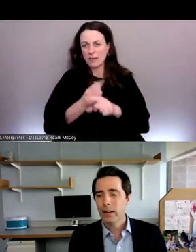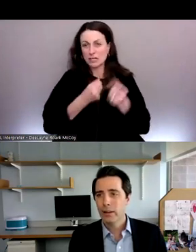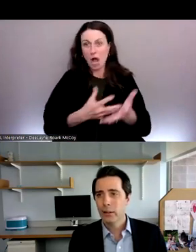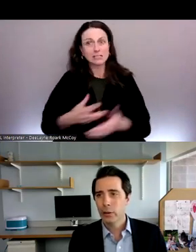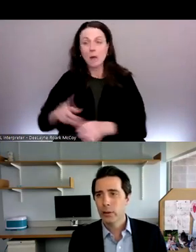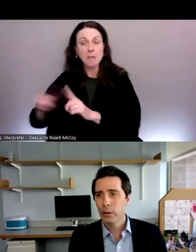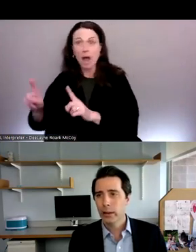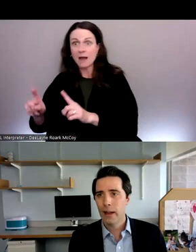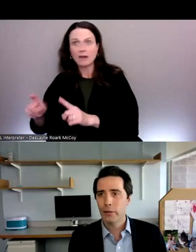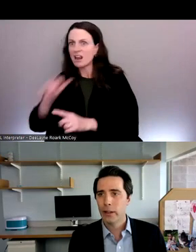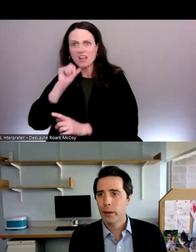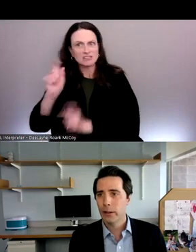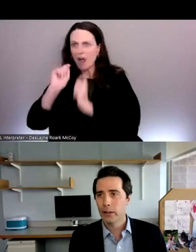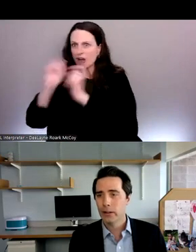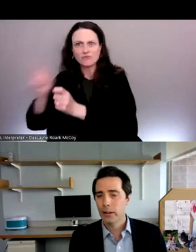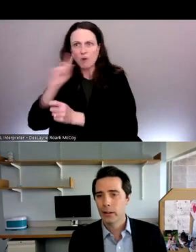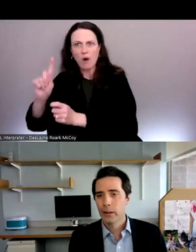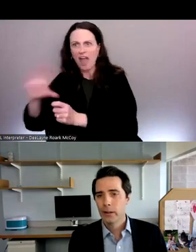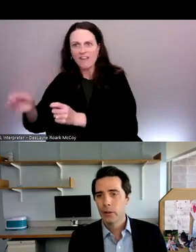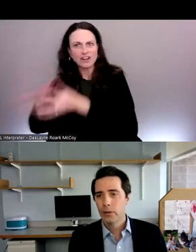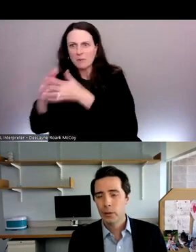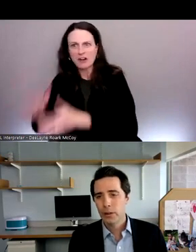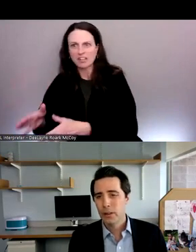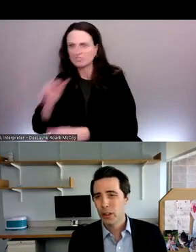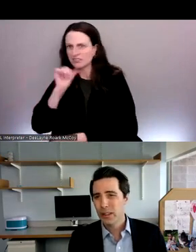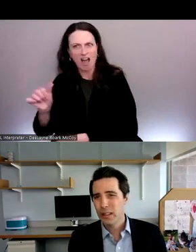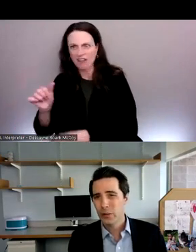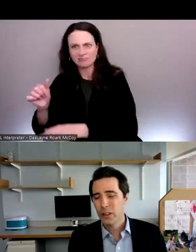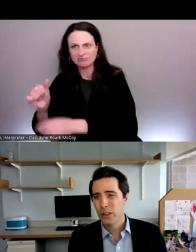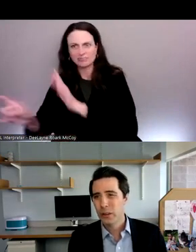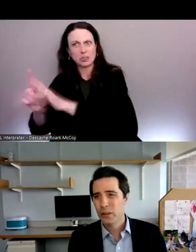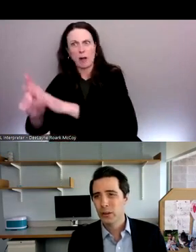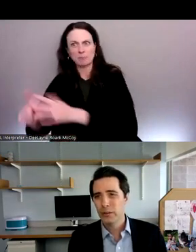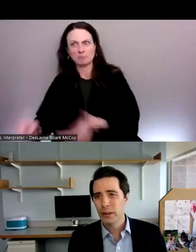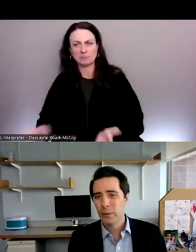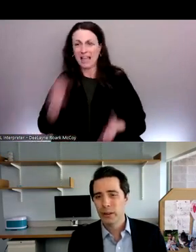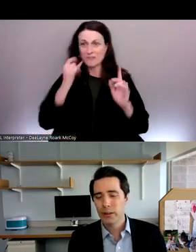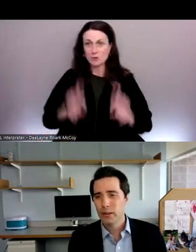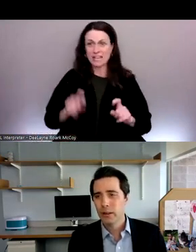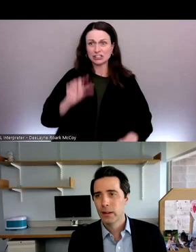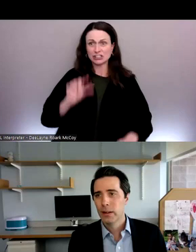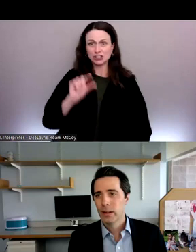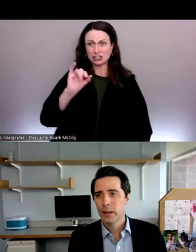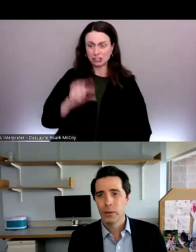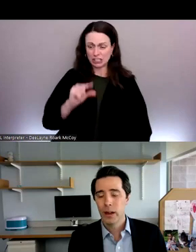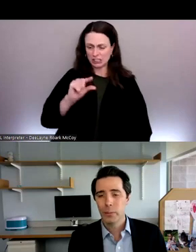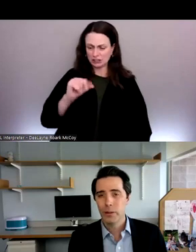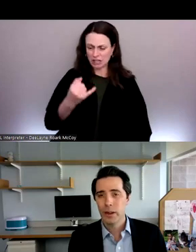non-contributory in African-Americans so if you were to just test for gjb2 and